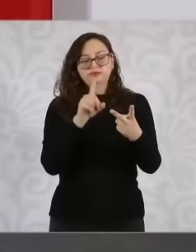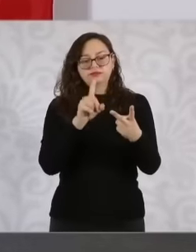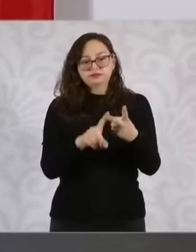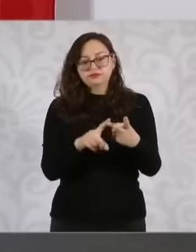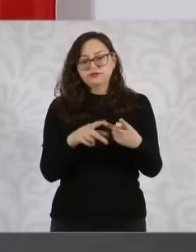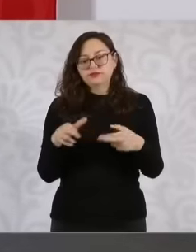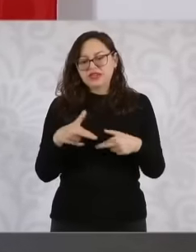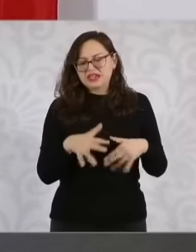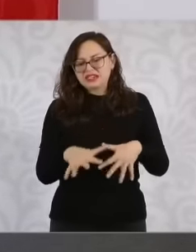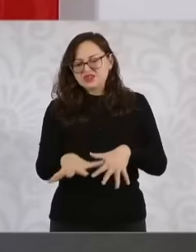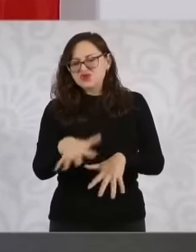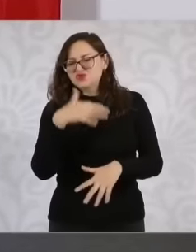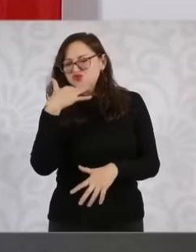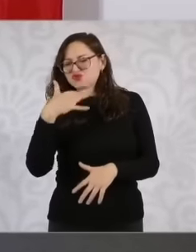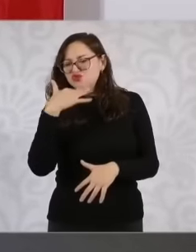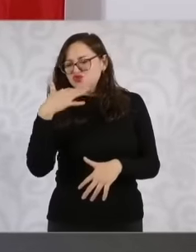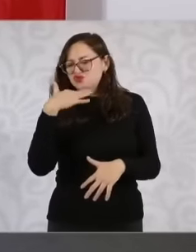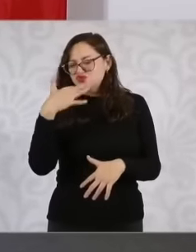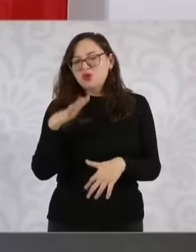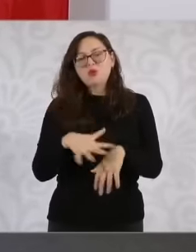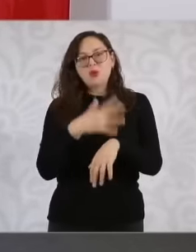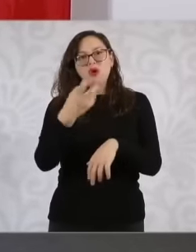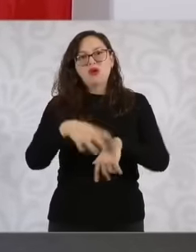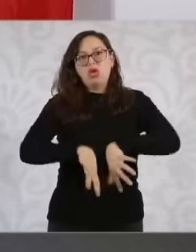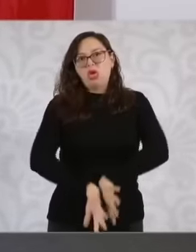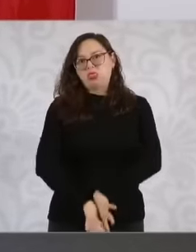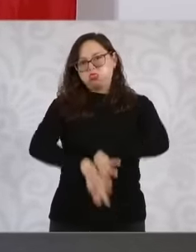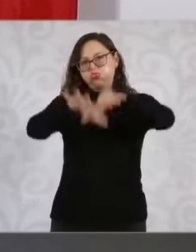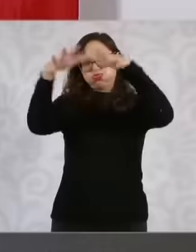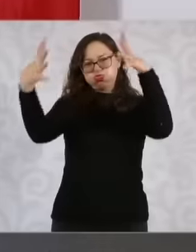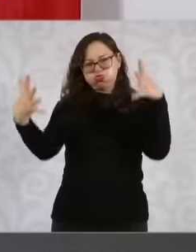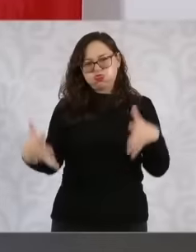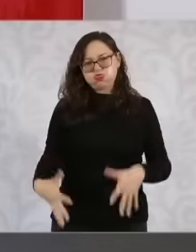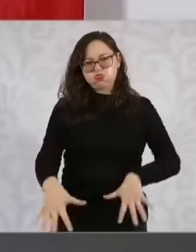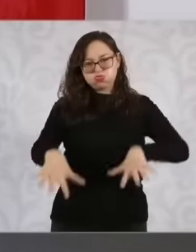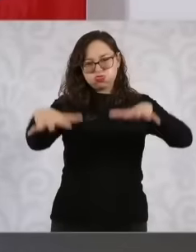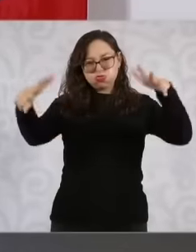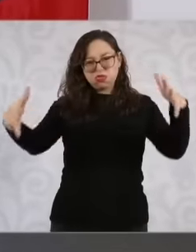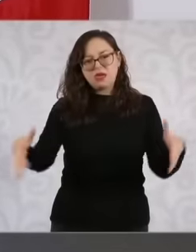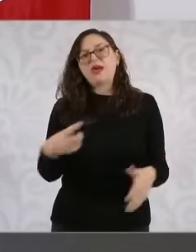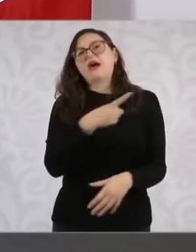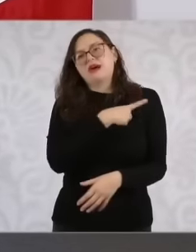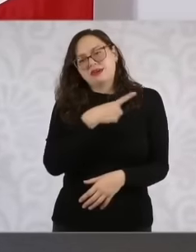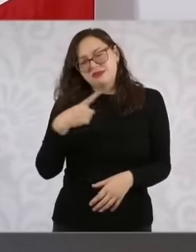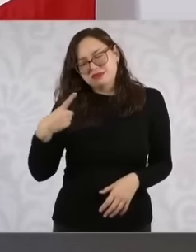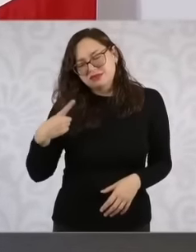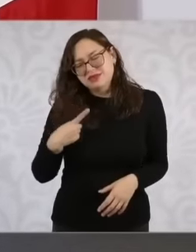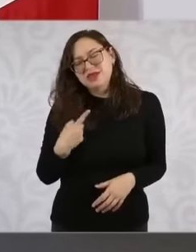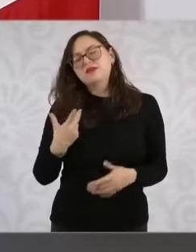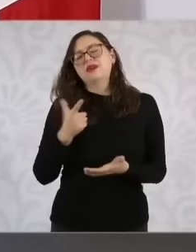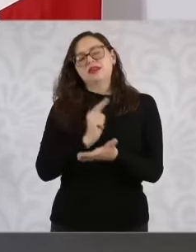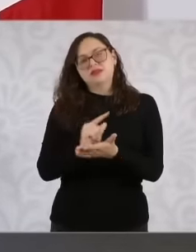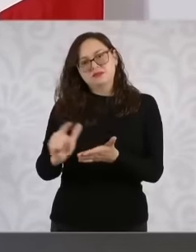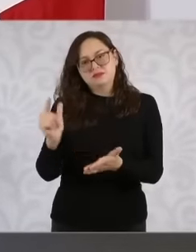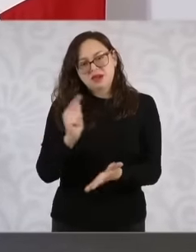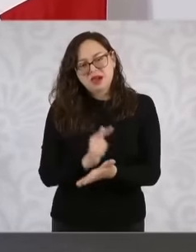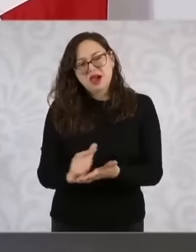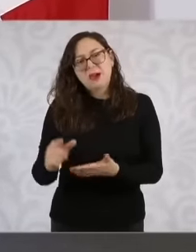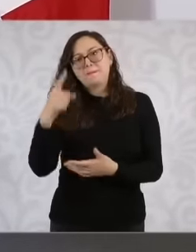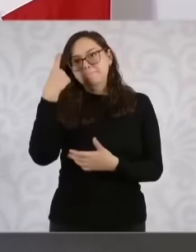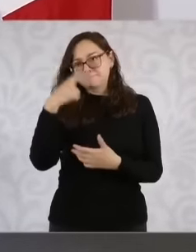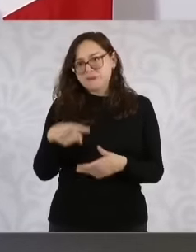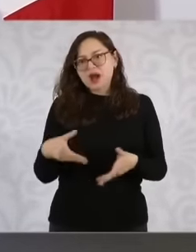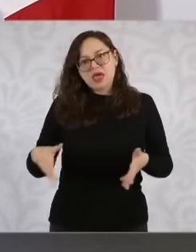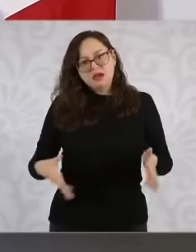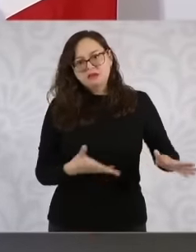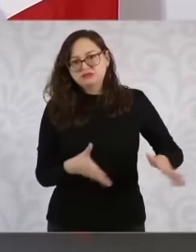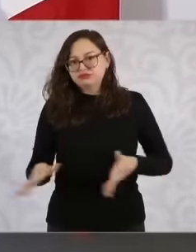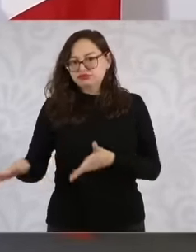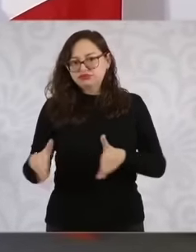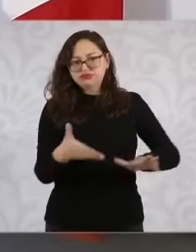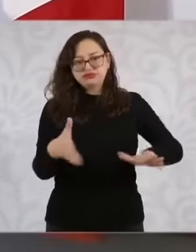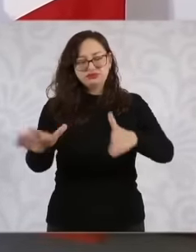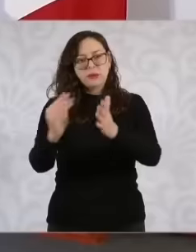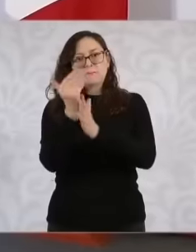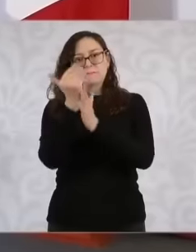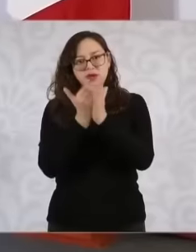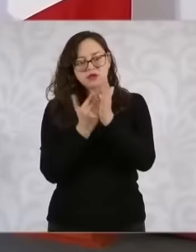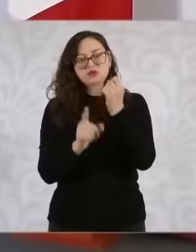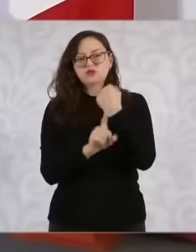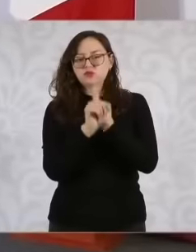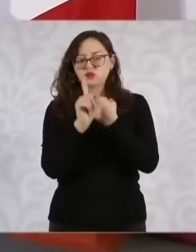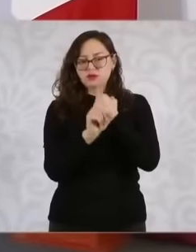solve the rivers to be able to eh reduce the effects of heavy rains and etcetera etcetera and also eh